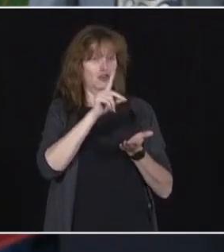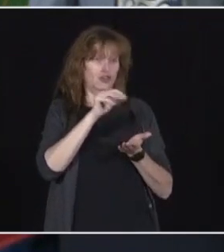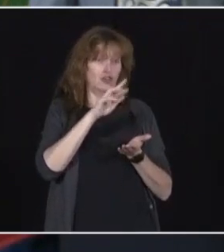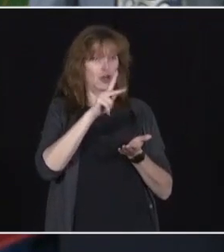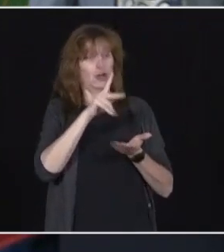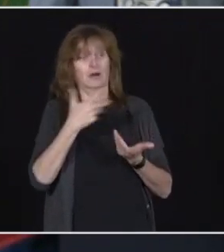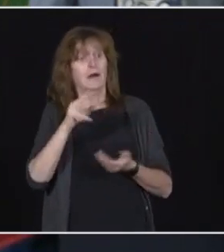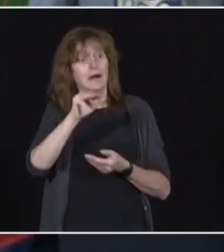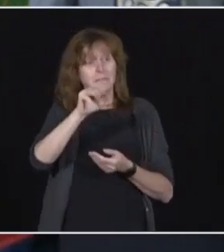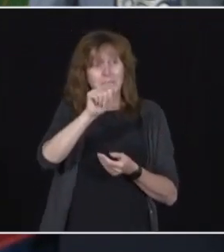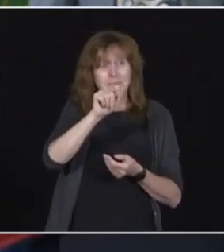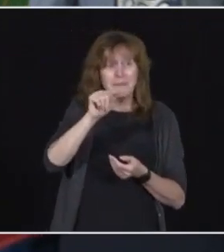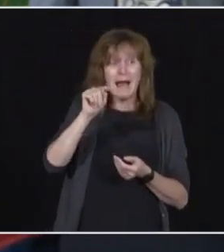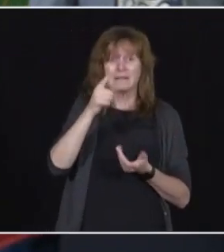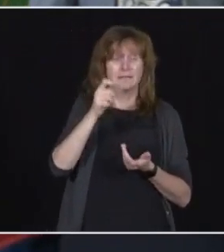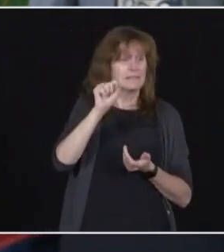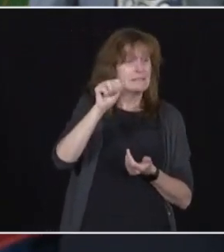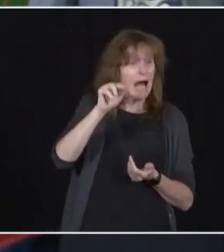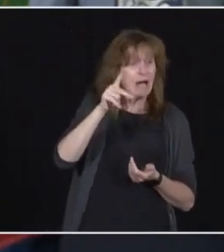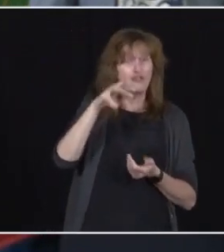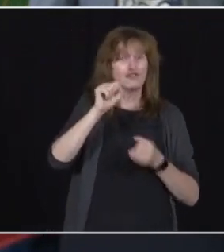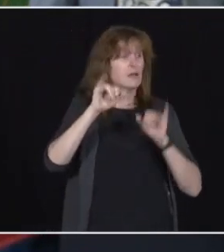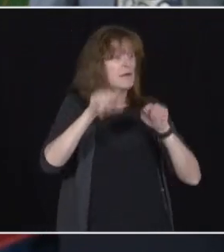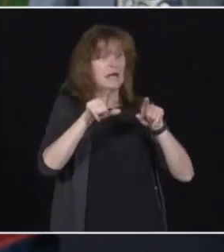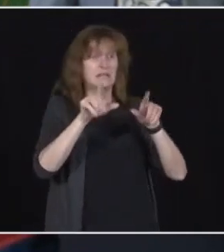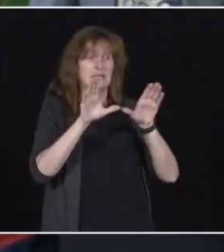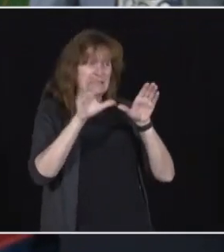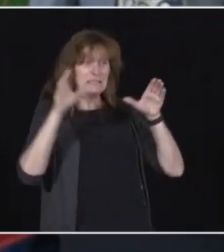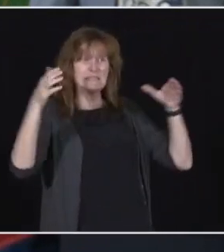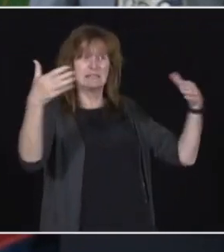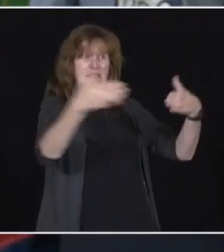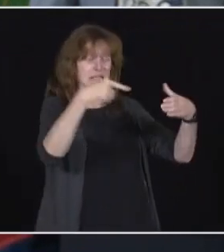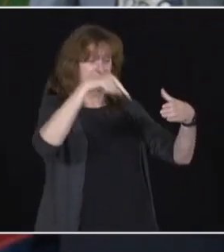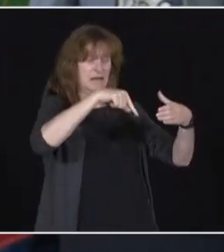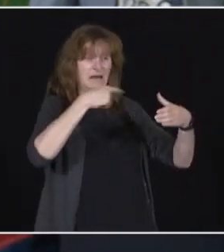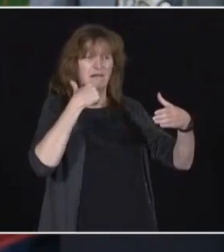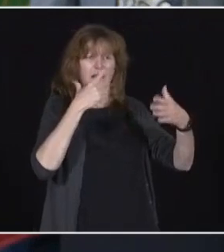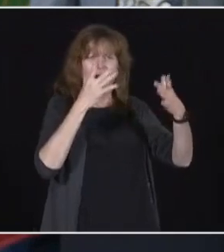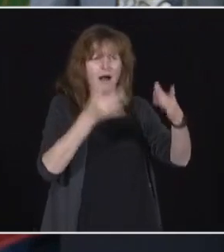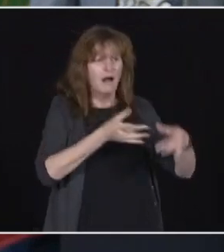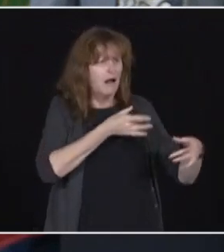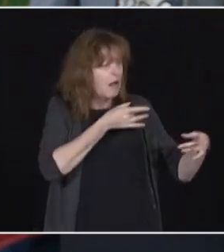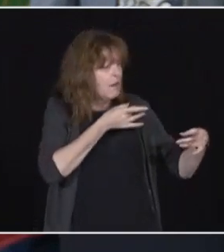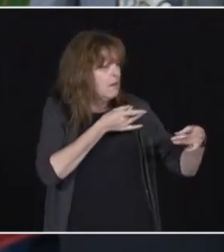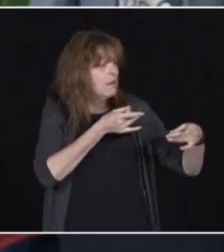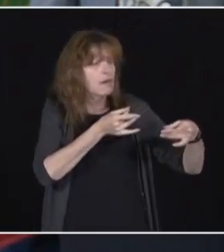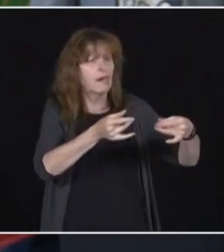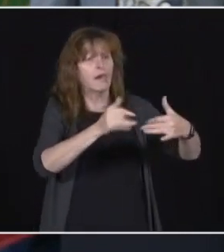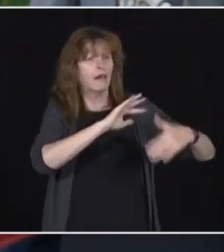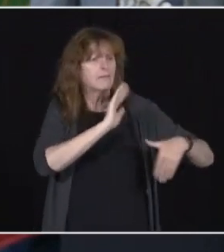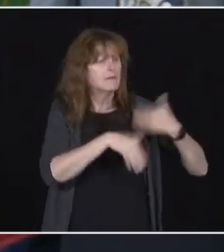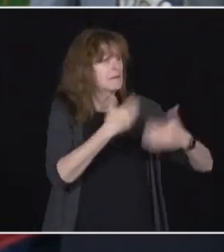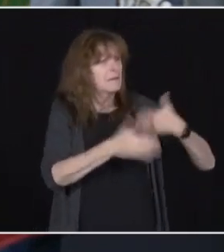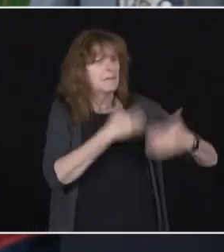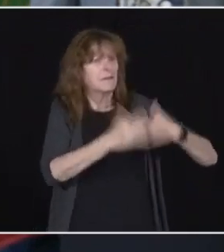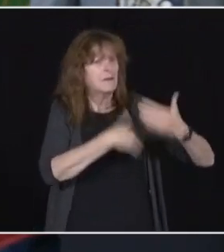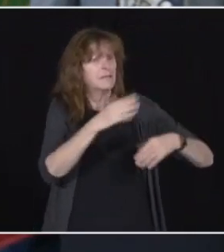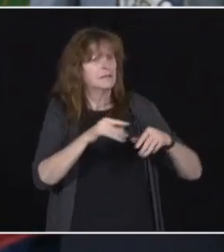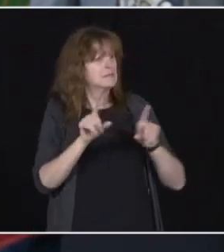and Dr Dirk, as a joke around the other day, but I kinda liked that Dr Dirk, so Dr Dirk and Matt Anderson and the entire team.